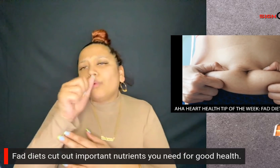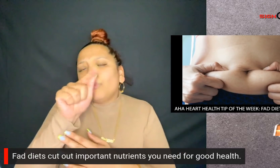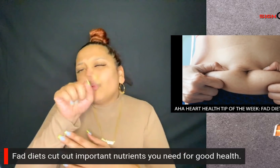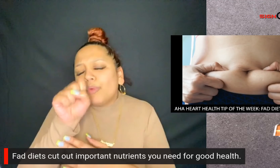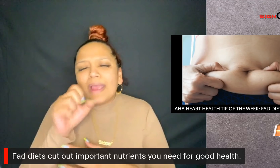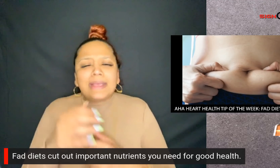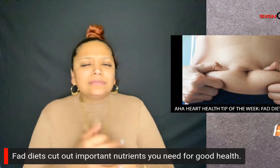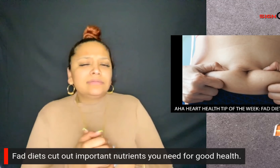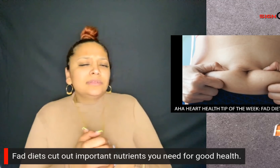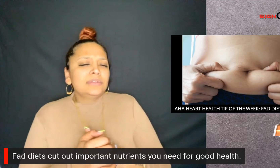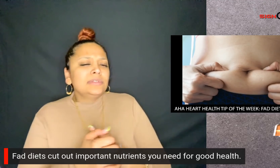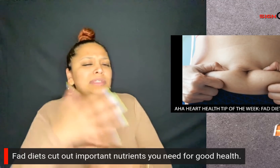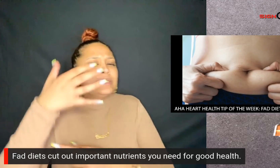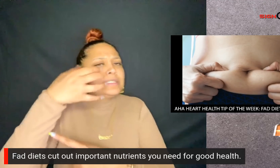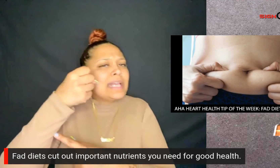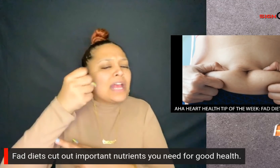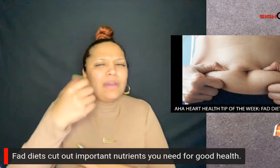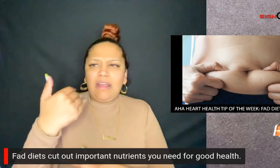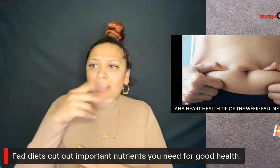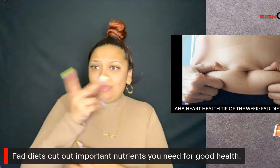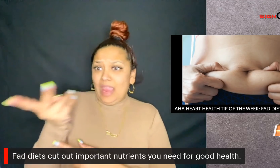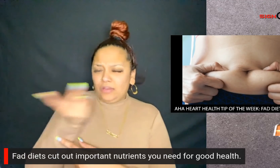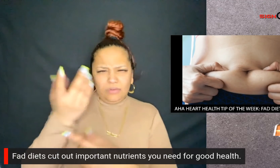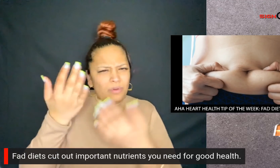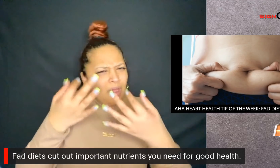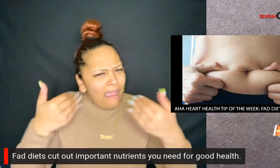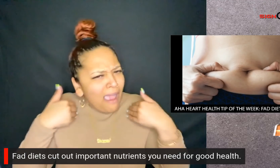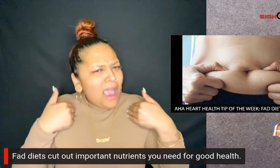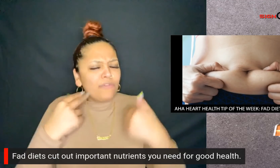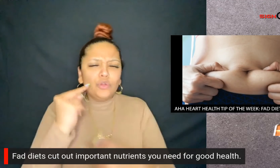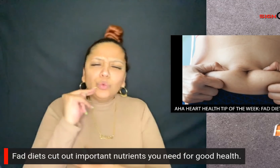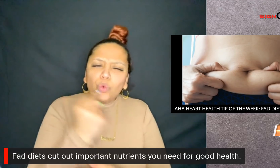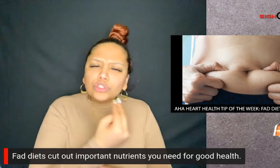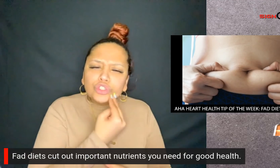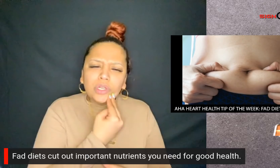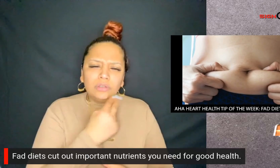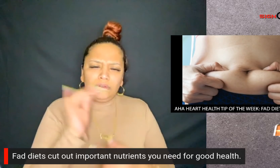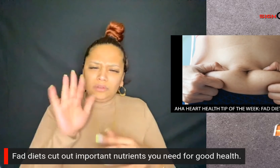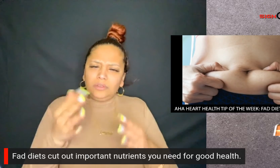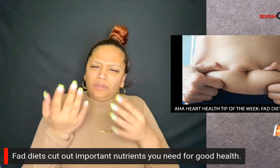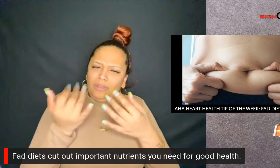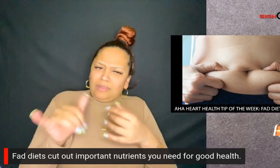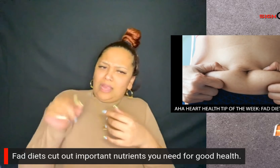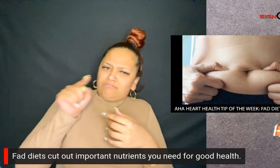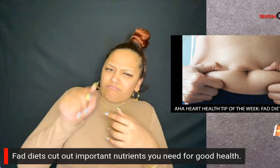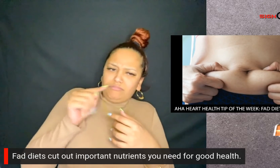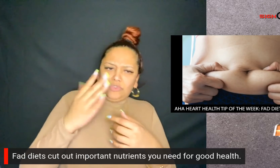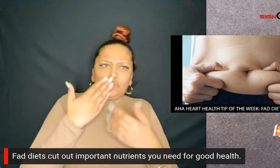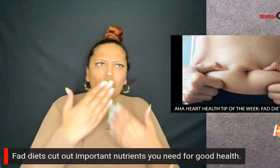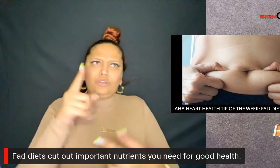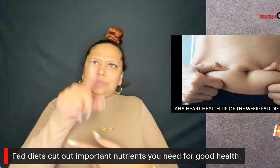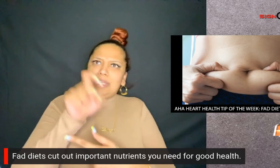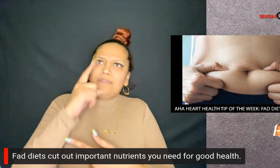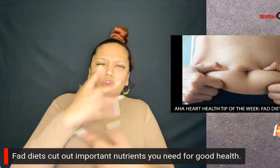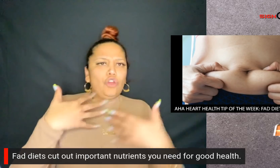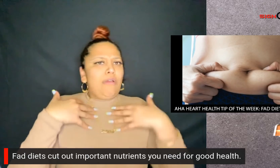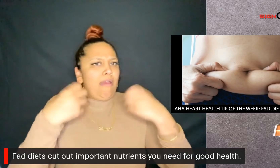and some fad diets cut out entire food groups like wheat or dairy which contain nutrients